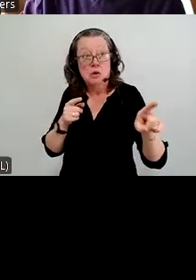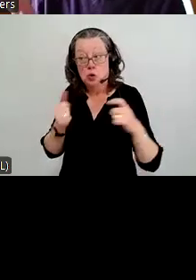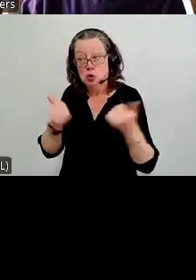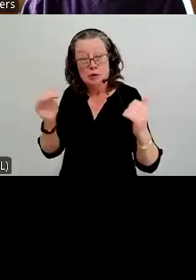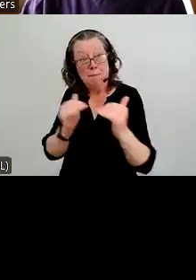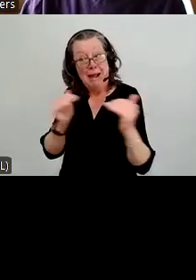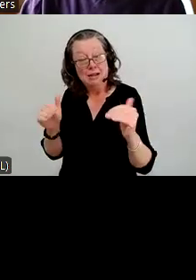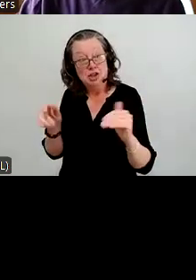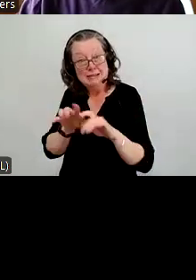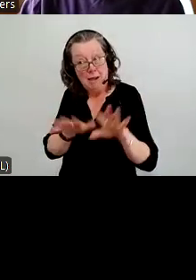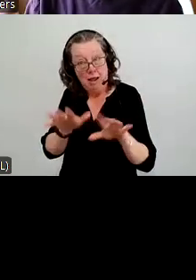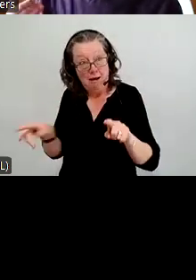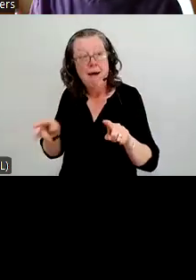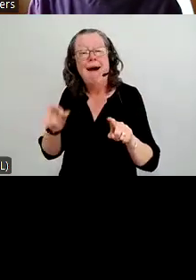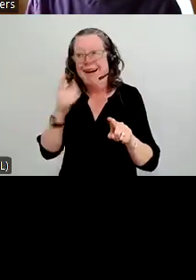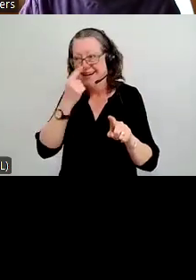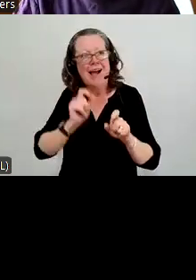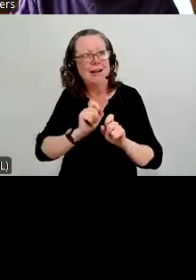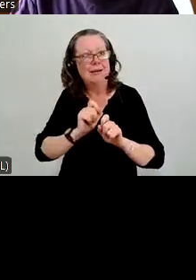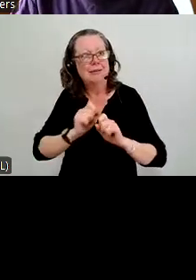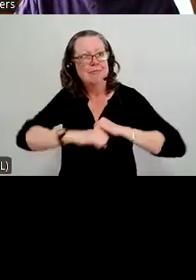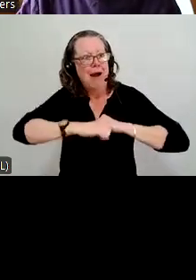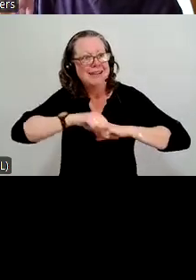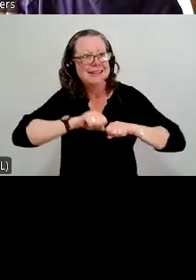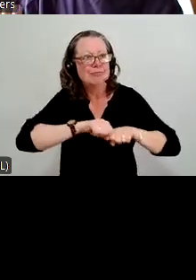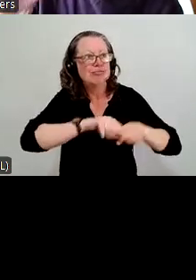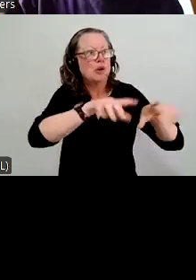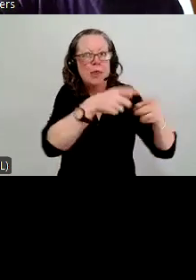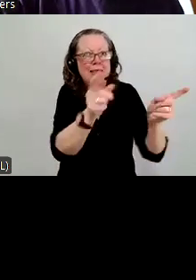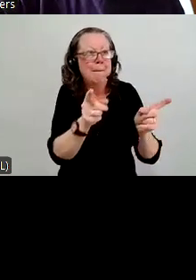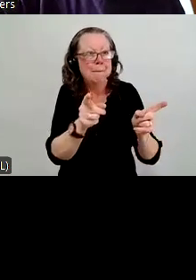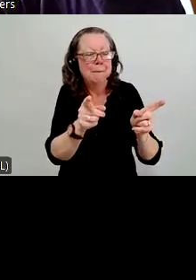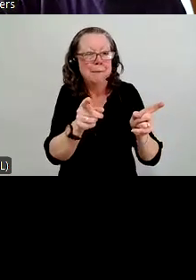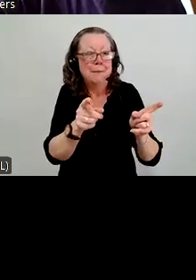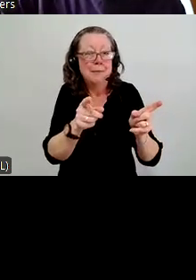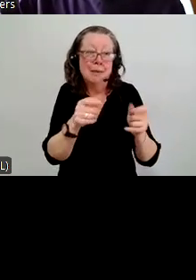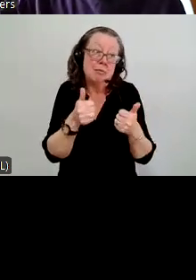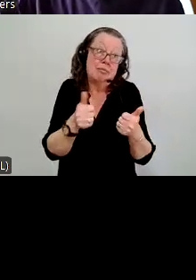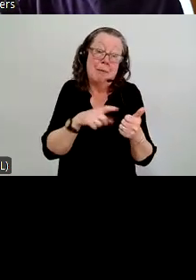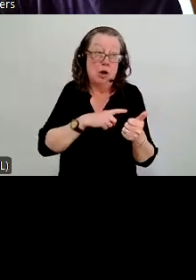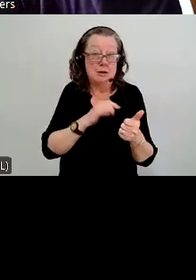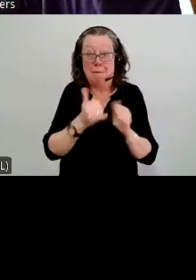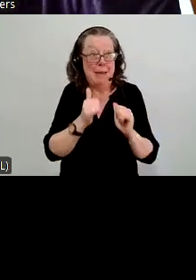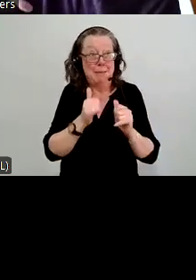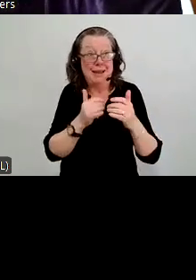and they would do the same thing. They just don't know about you yet. Lookalike audience advertising is a great way to find